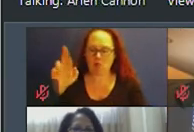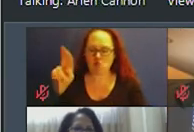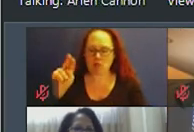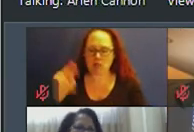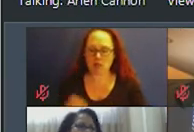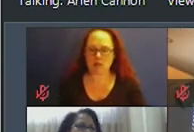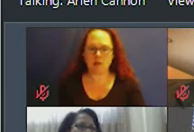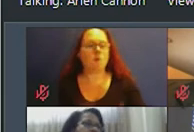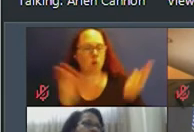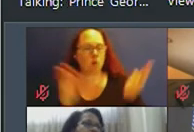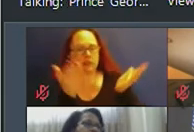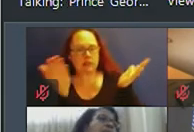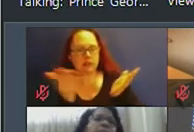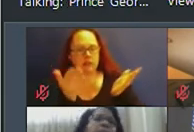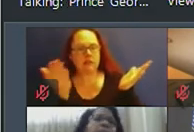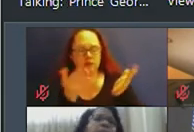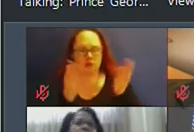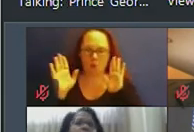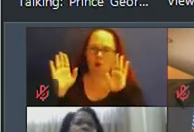Present Wonderful Lonnie Monroe.